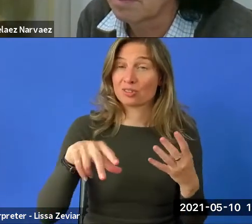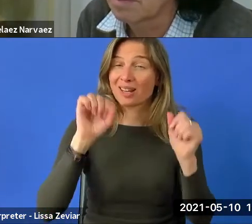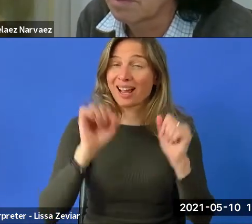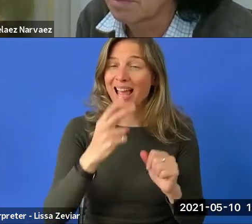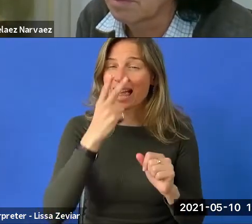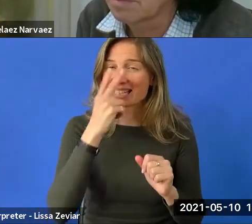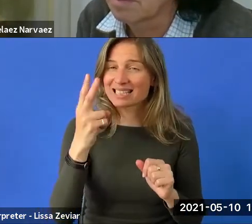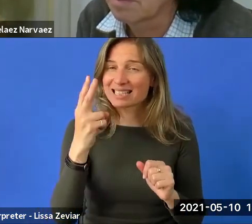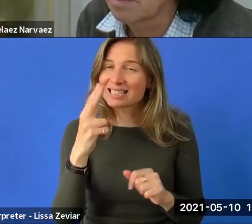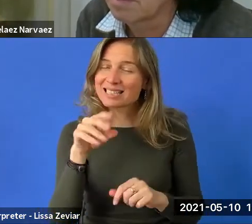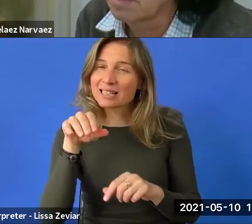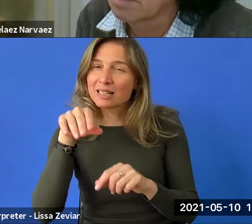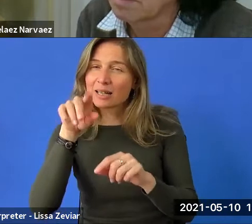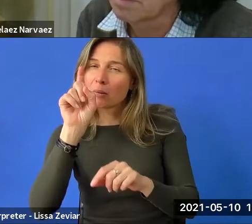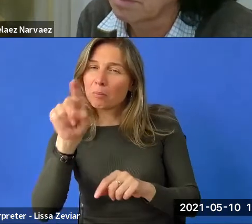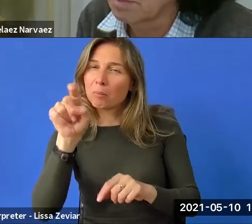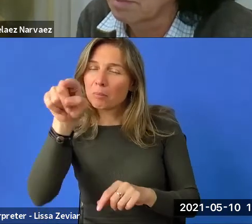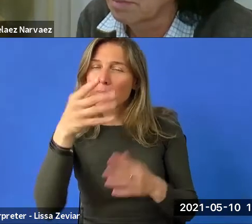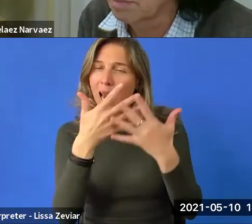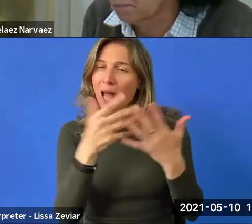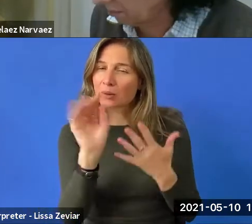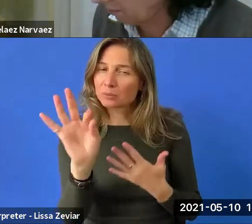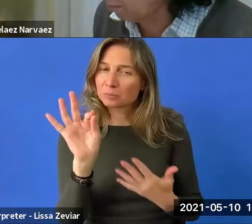and you can access the automatic captioning